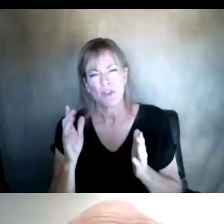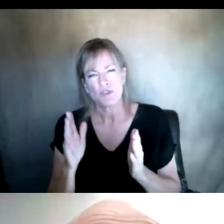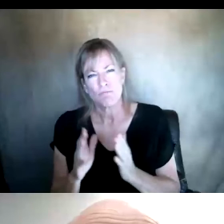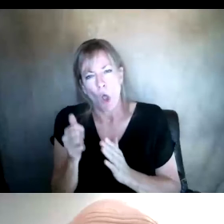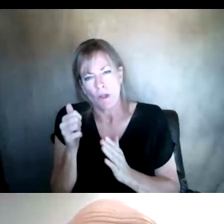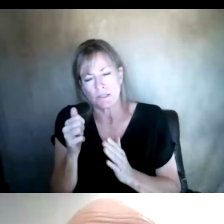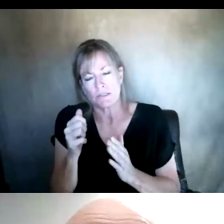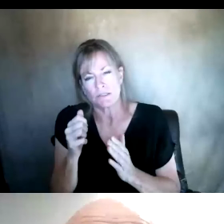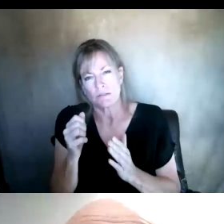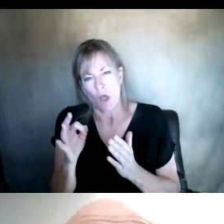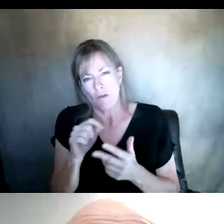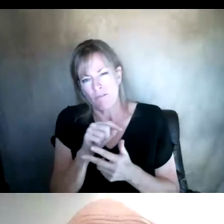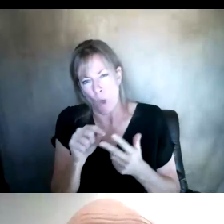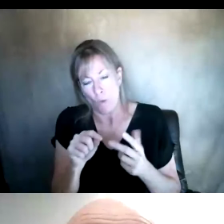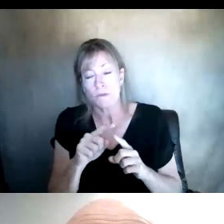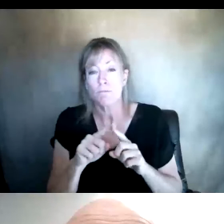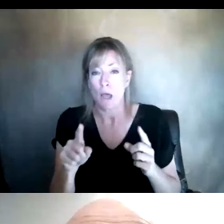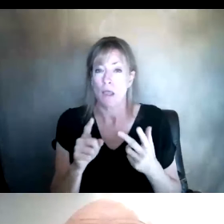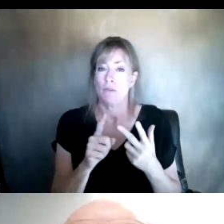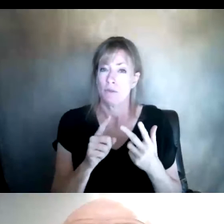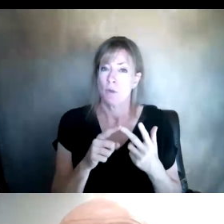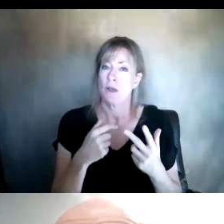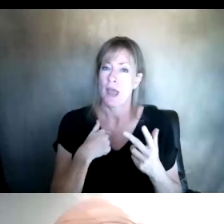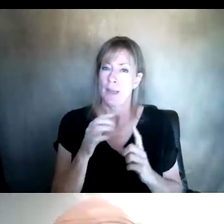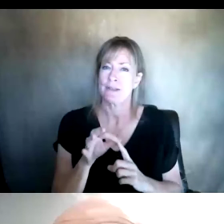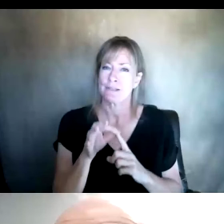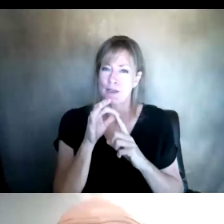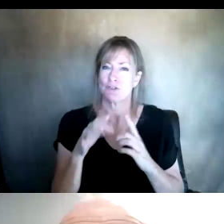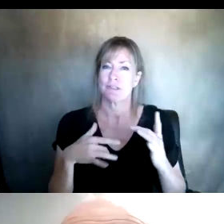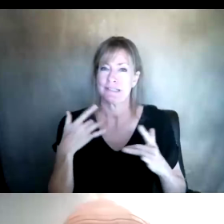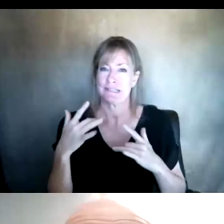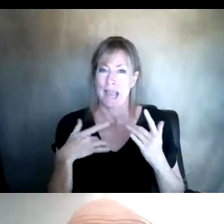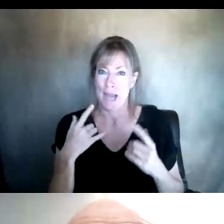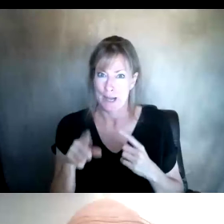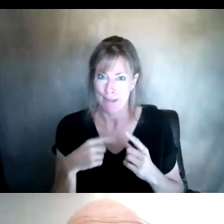AND THE ONE THAT I AM PARTICULARLY EXCITED ABOUT IS THE NATIONAL